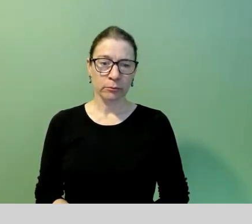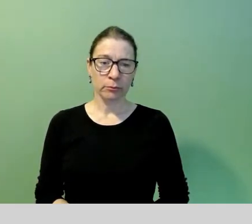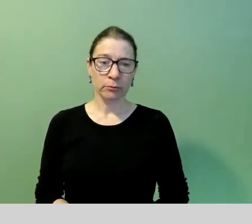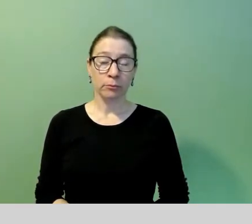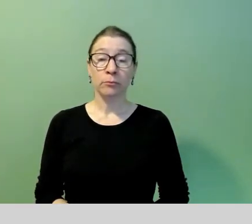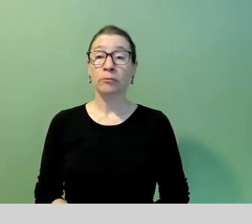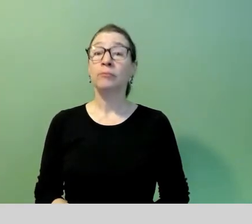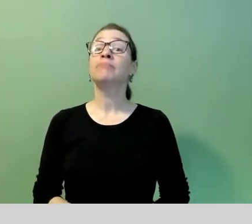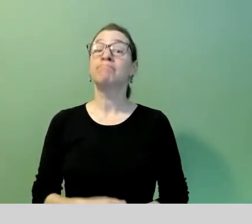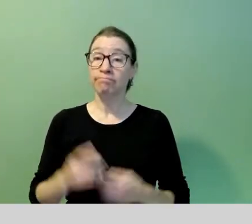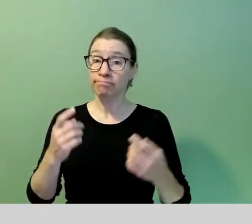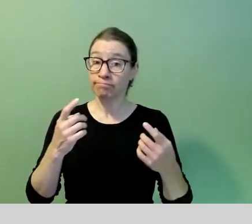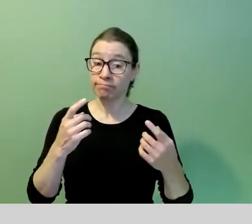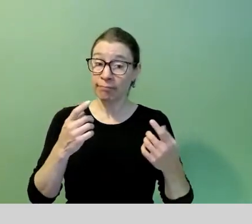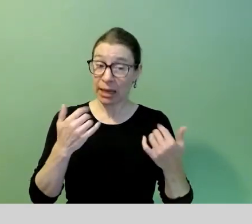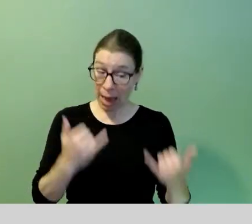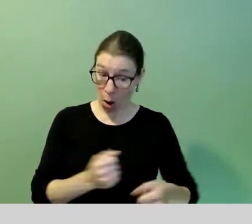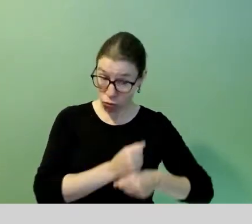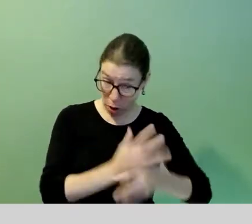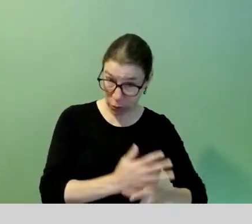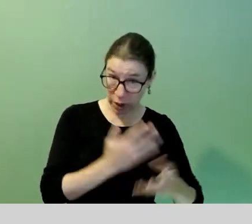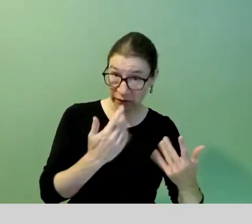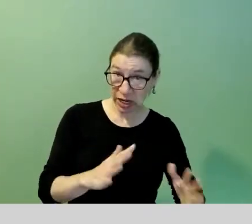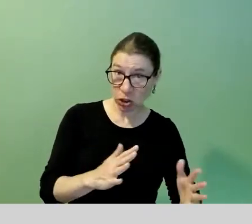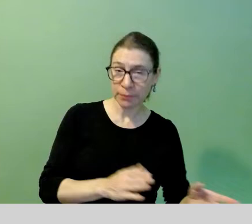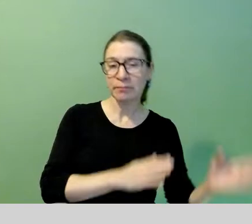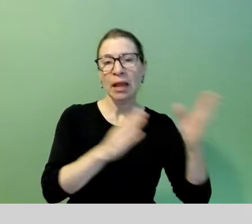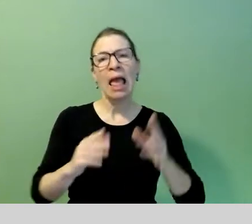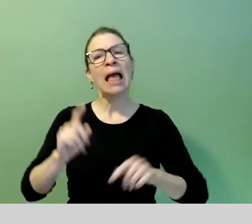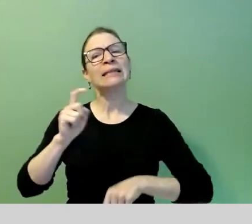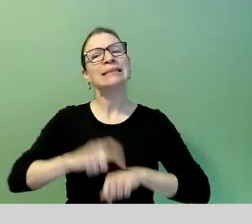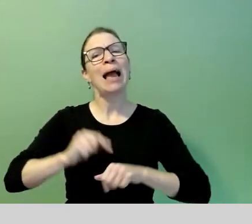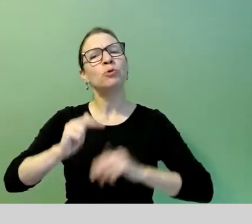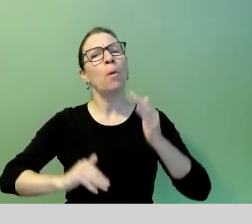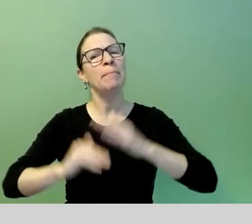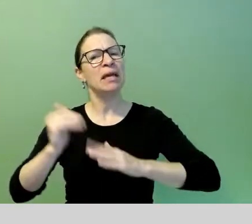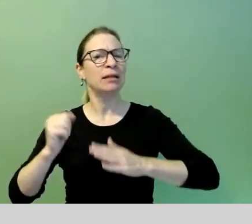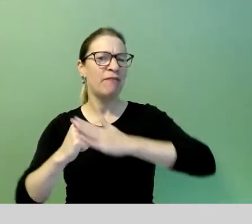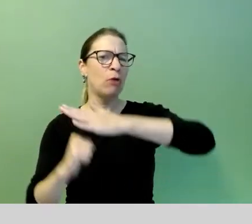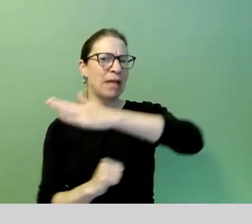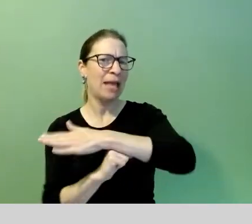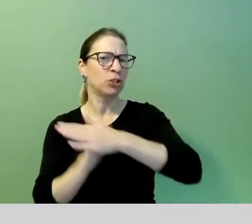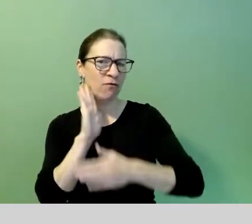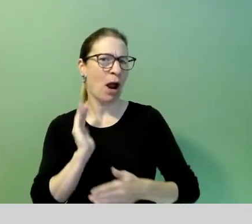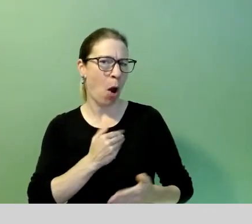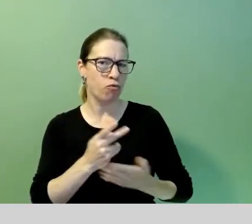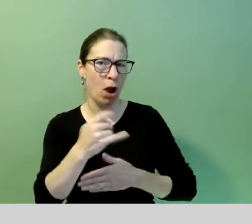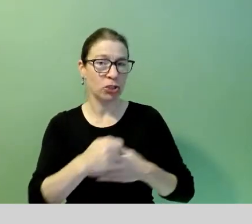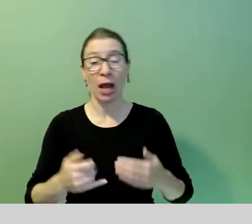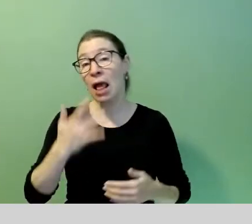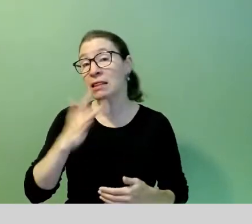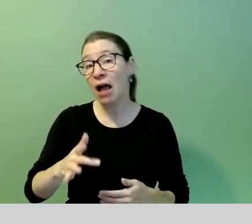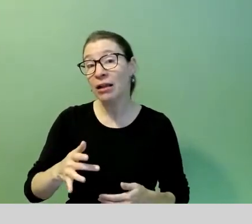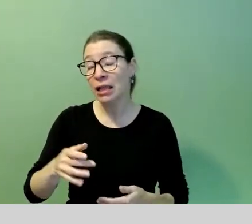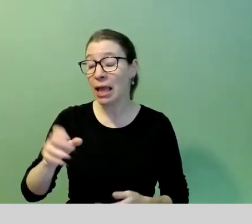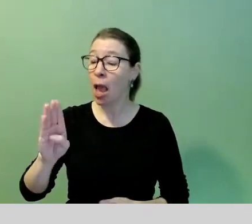Now with our preparation in order, it's time to get the scaffolding for our project, for our game ready. Thankfully, briefcase can do that for us.